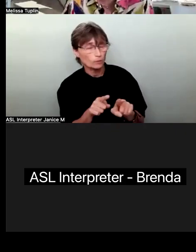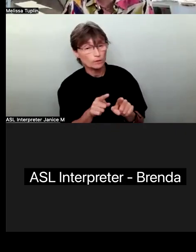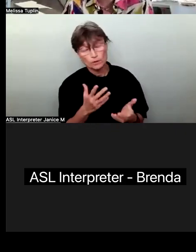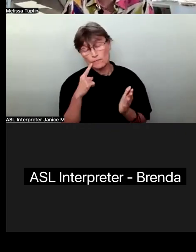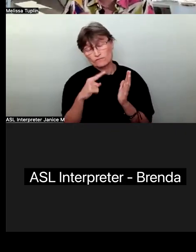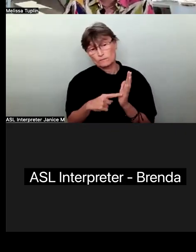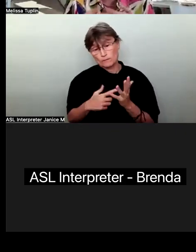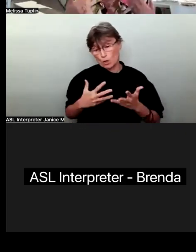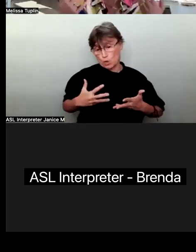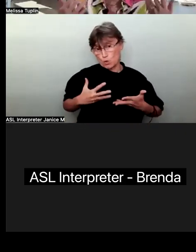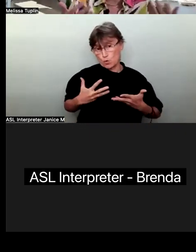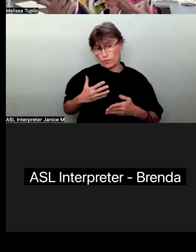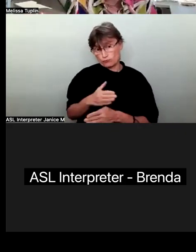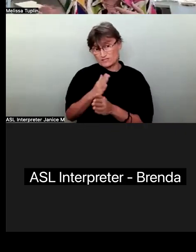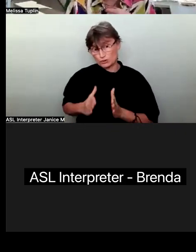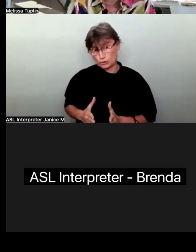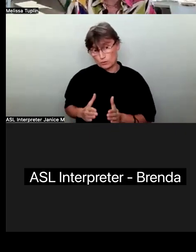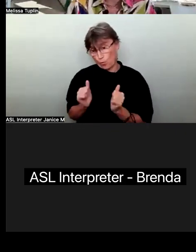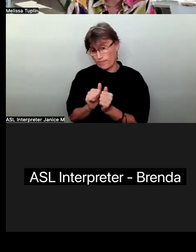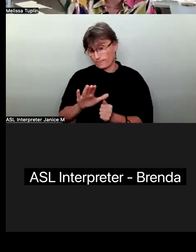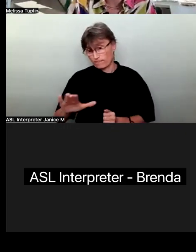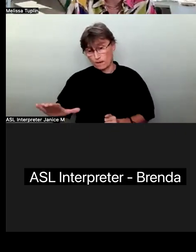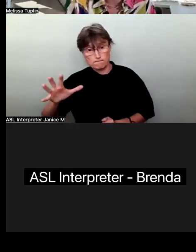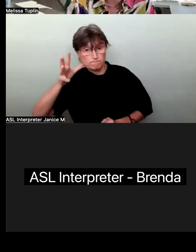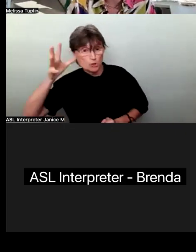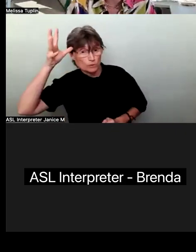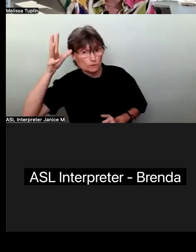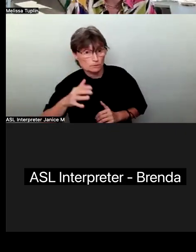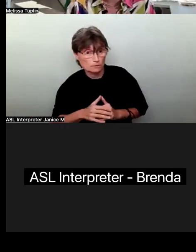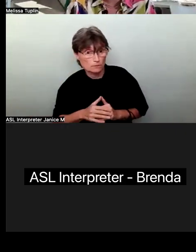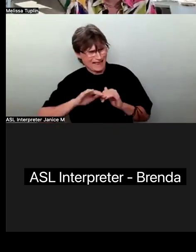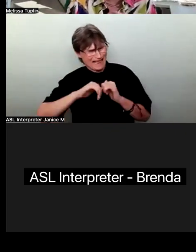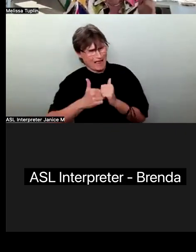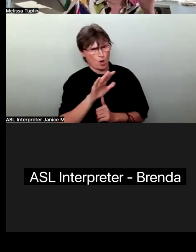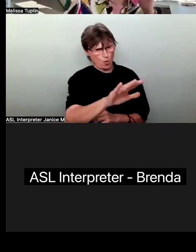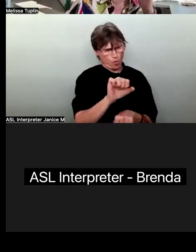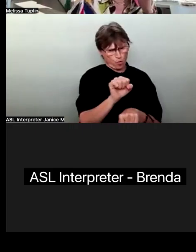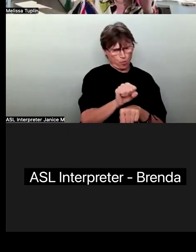their parents. How are they experiencing a better life in Calgary because of your work?